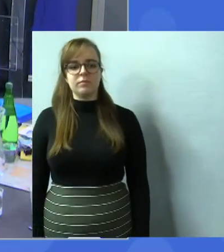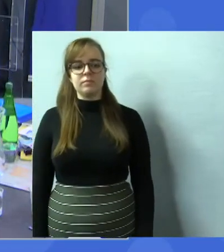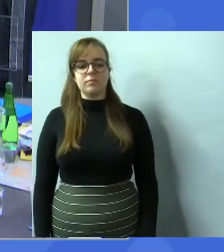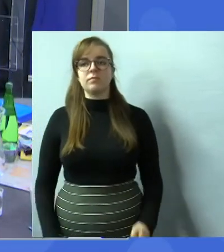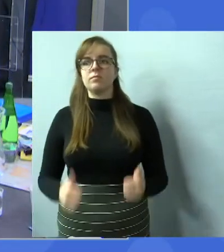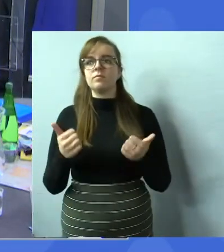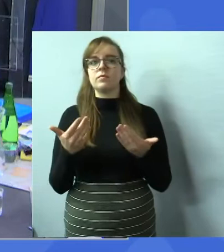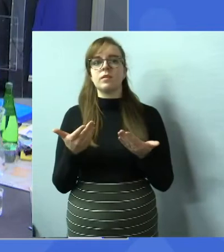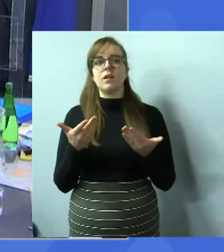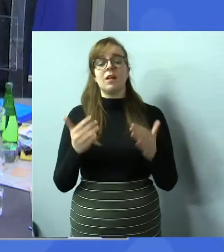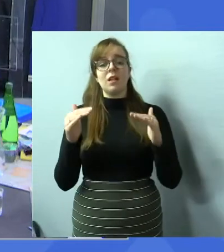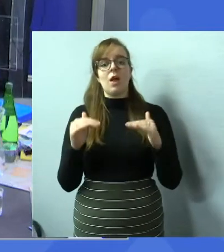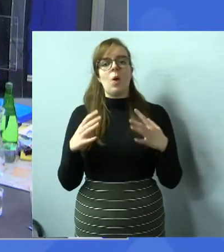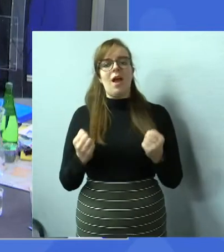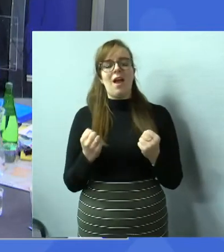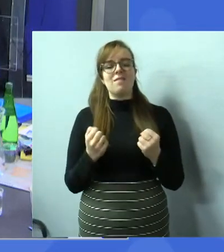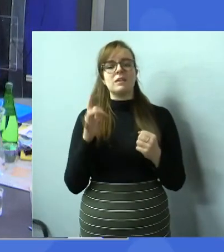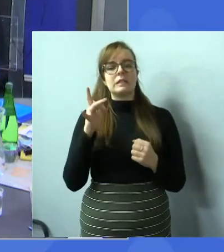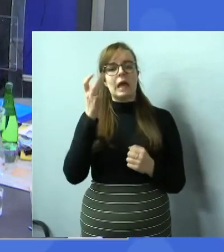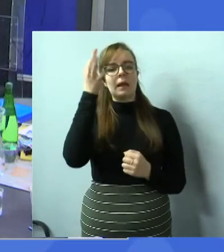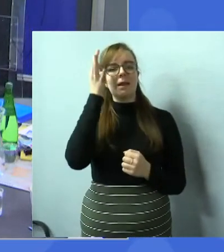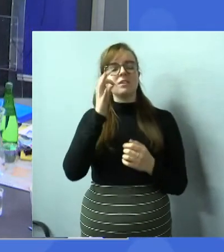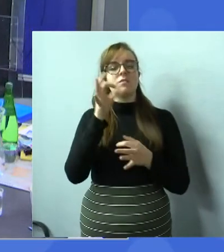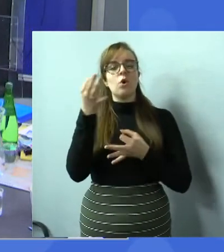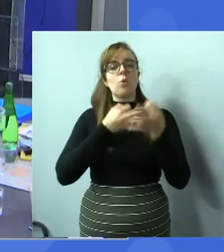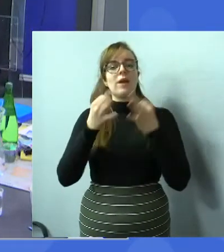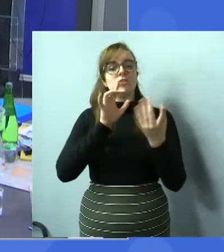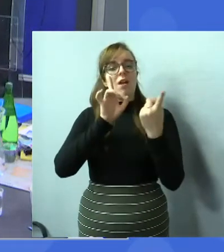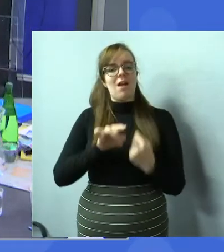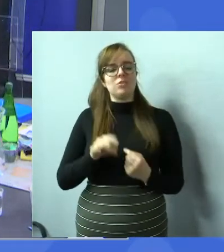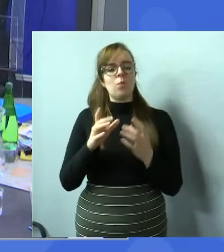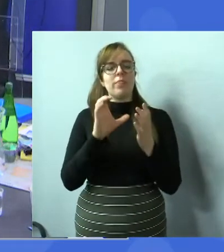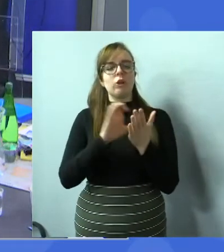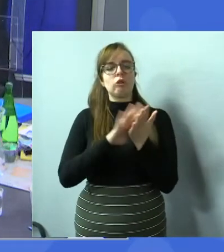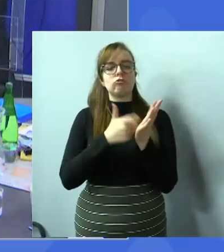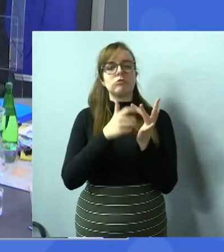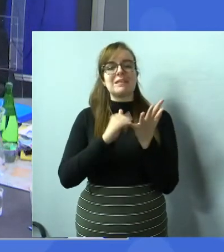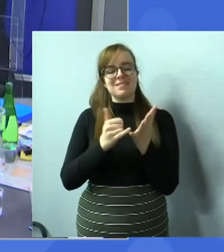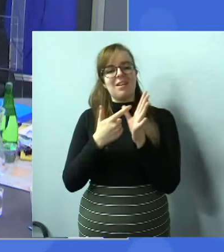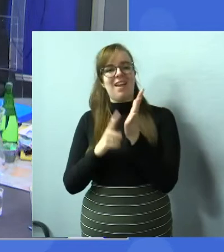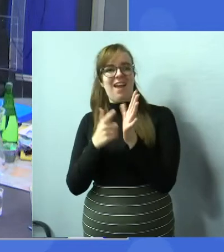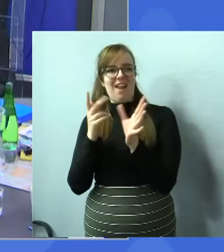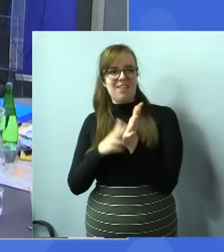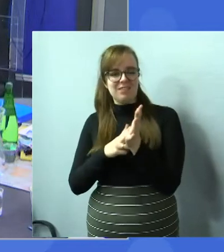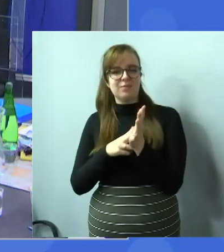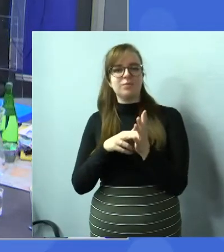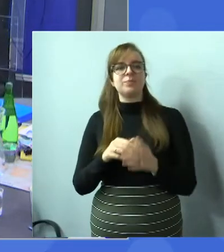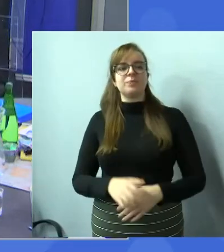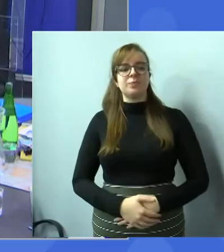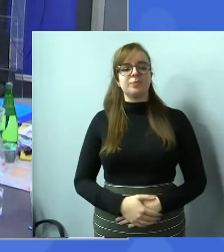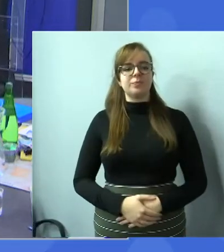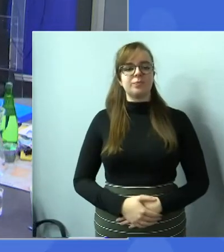ten minutes for a Q&A with Chris and Alan so they're gonna go to this session